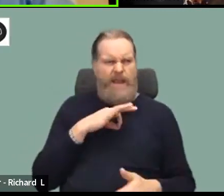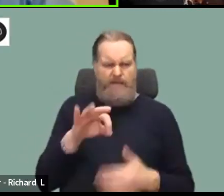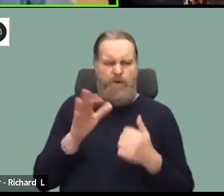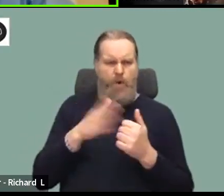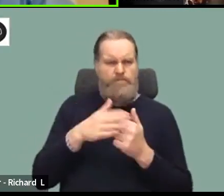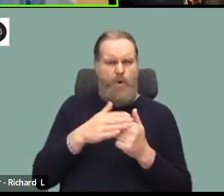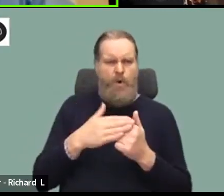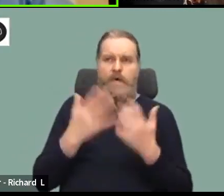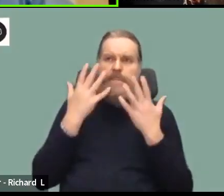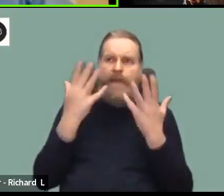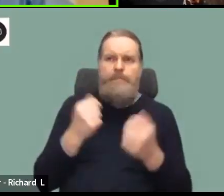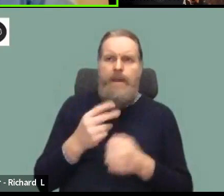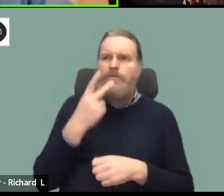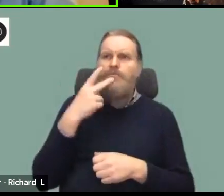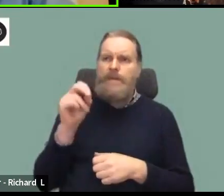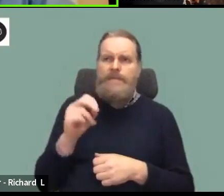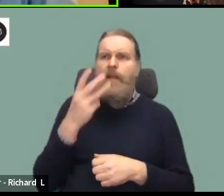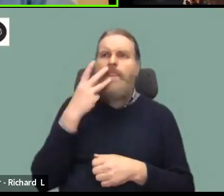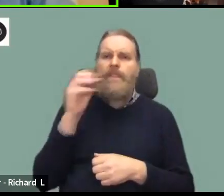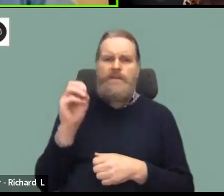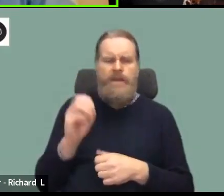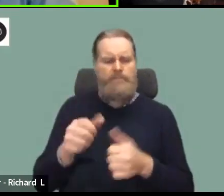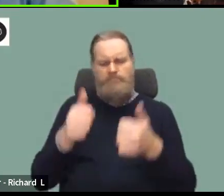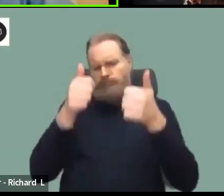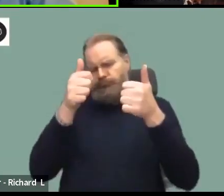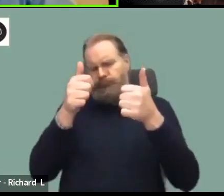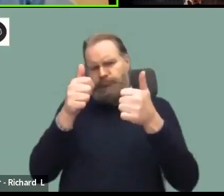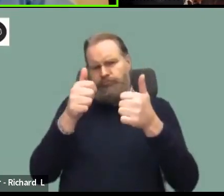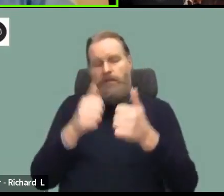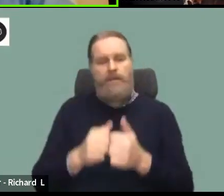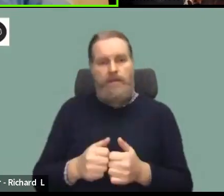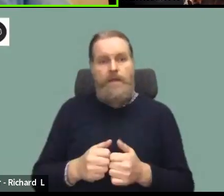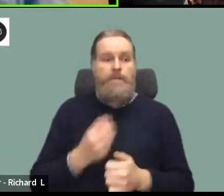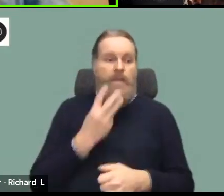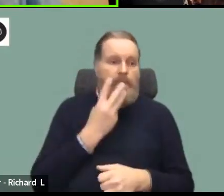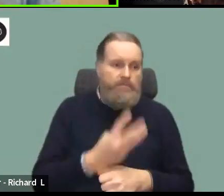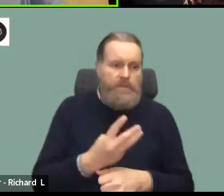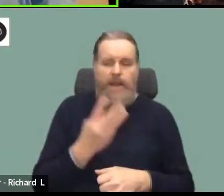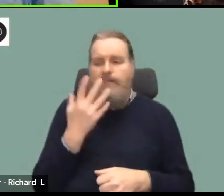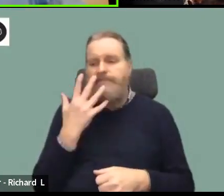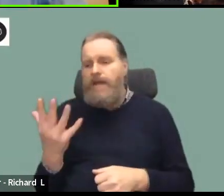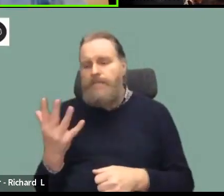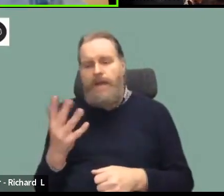afford a lot more than a. favor People will have the opportunity to pay more, but the to pay more, but the three pound five pound was done on a